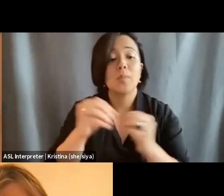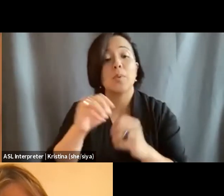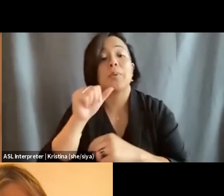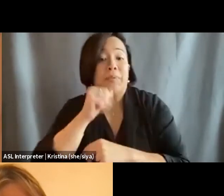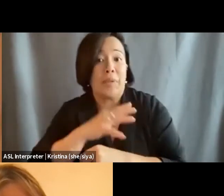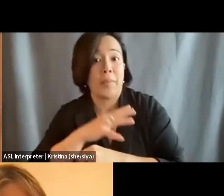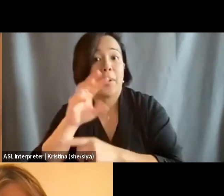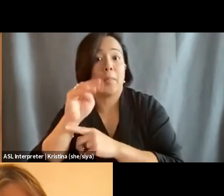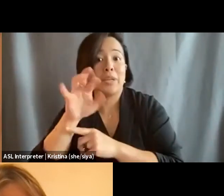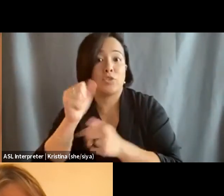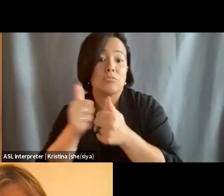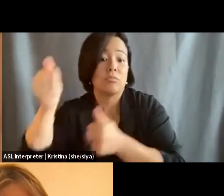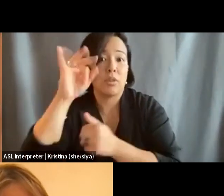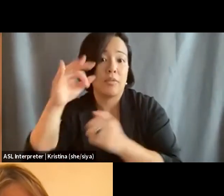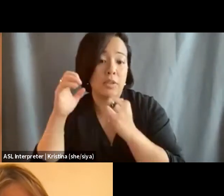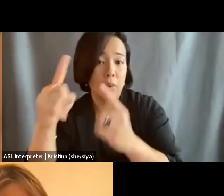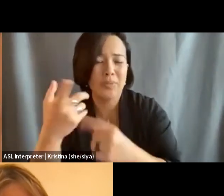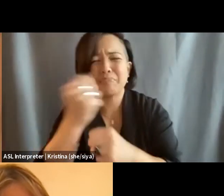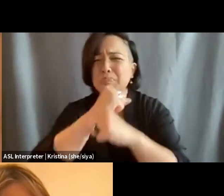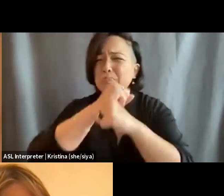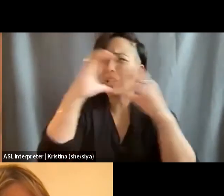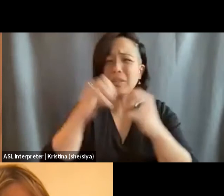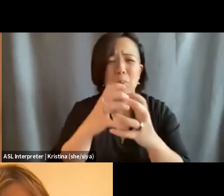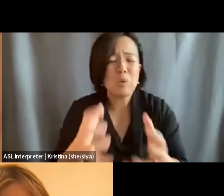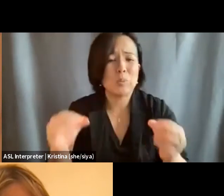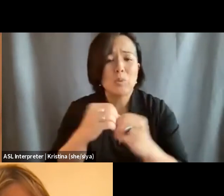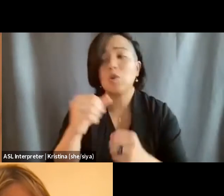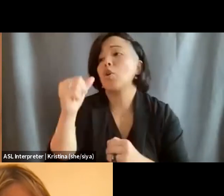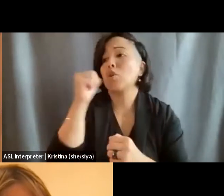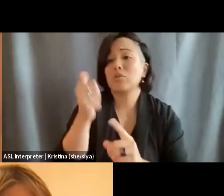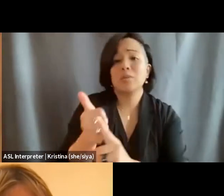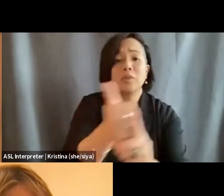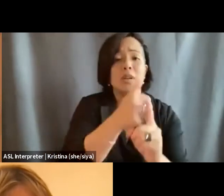Imagine how much more girls would imagine for themselves if they have more female role models throughout the entire spectrum of the